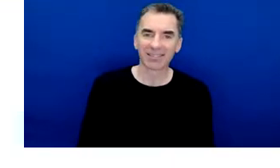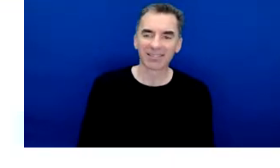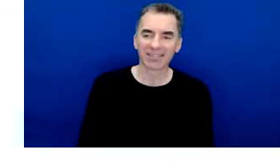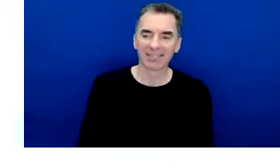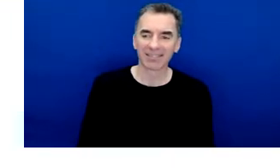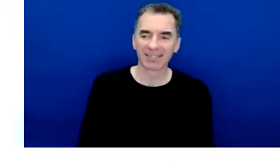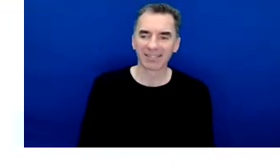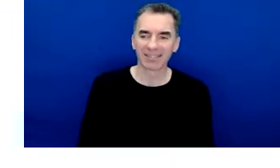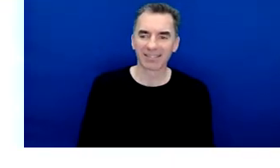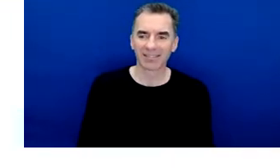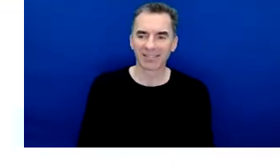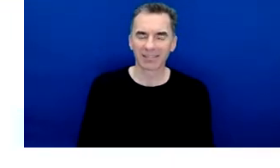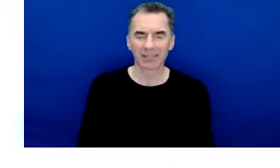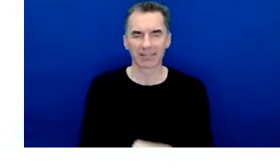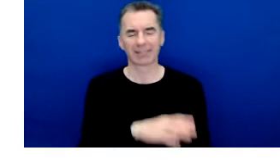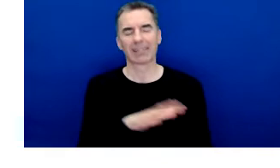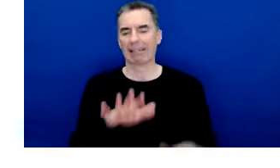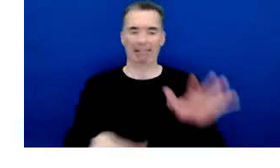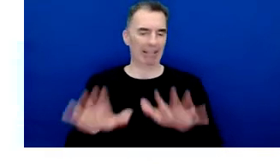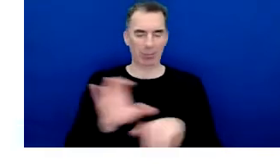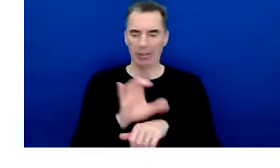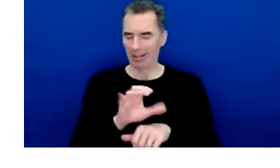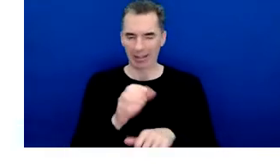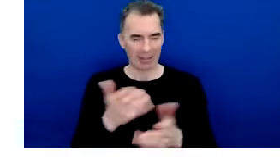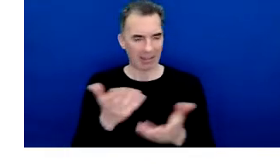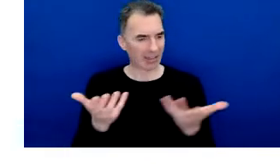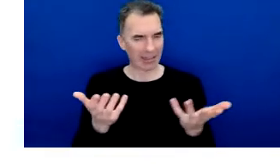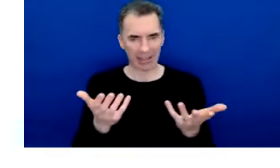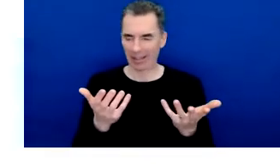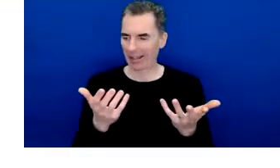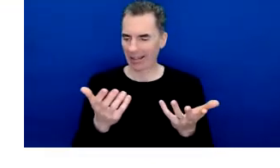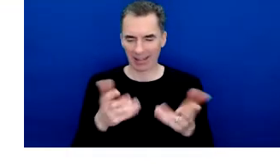I'm still trying to get used to this computer. I'm ready for the but I'm ready for my close up.